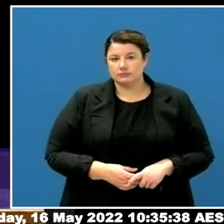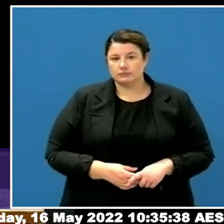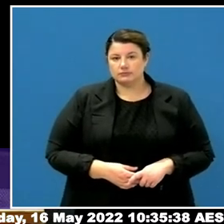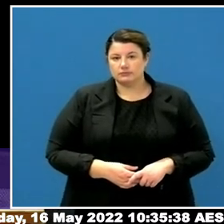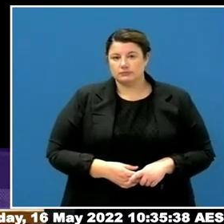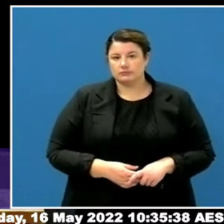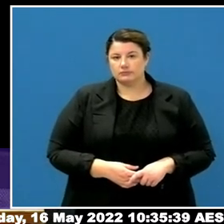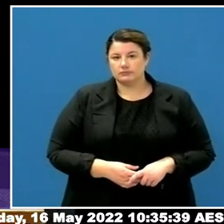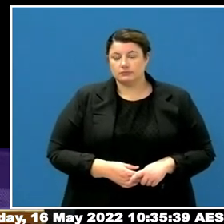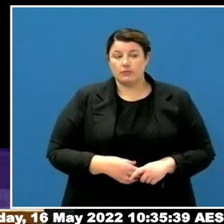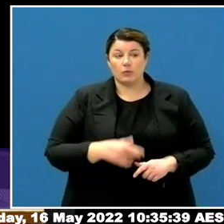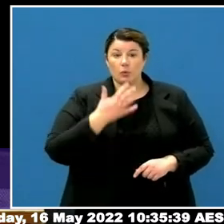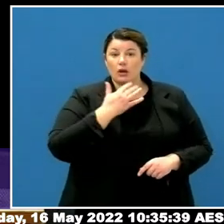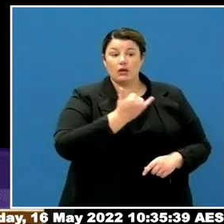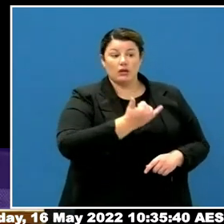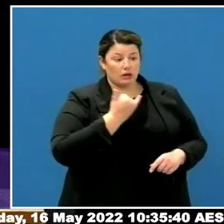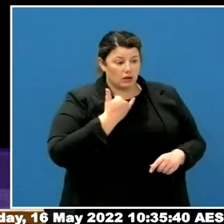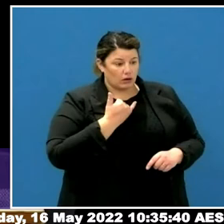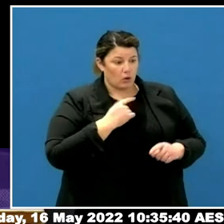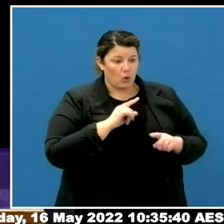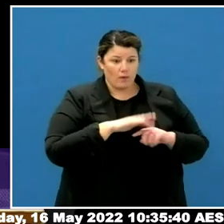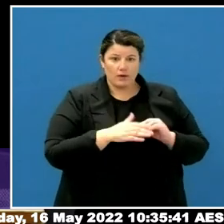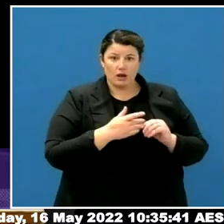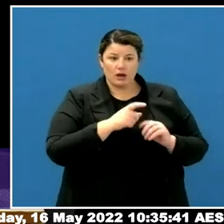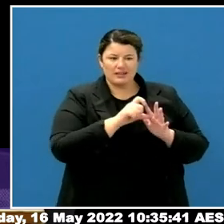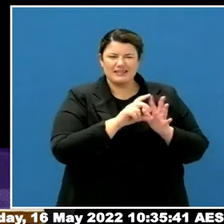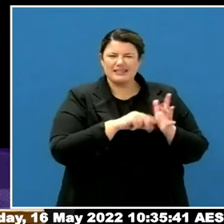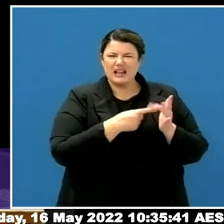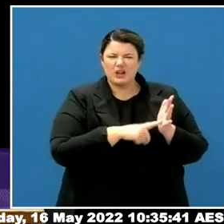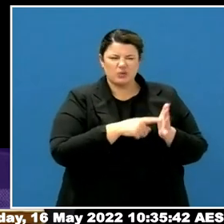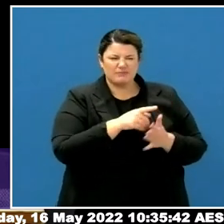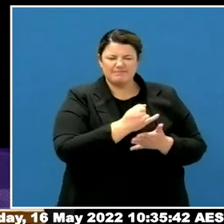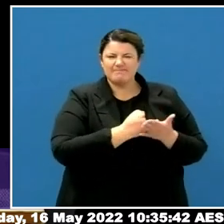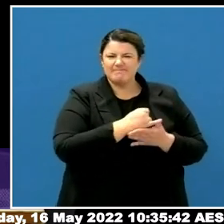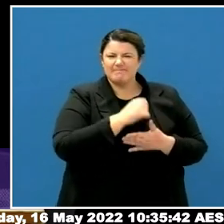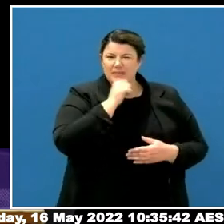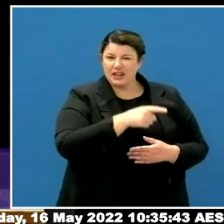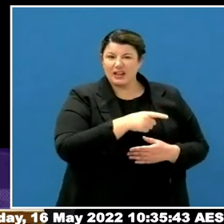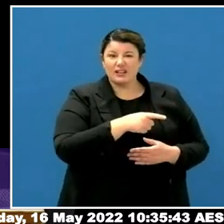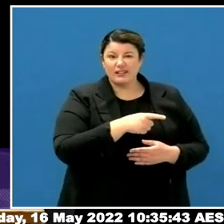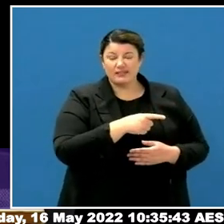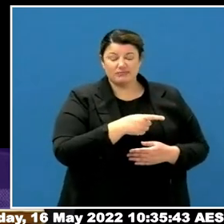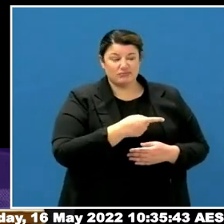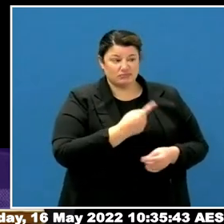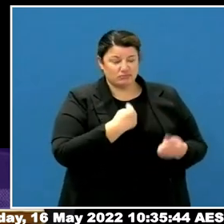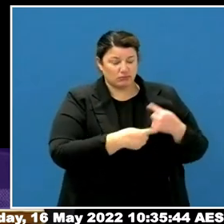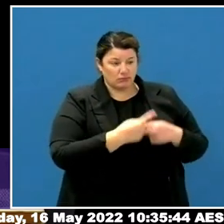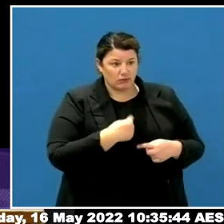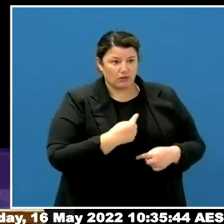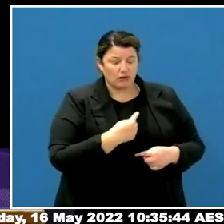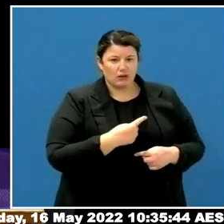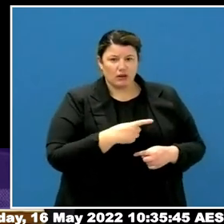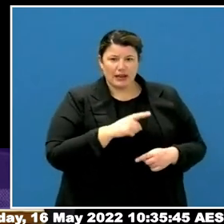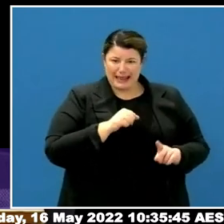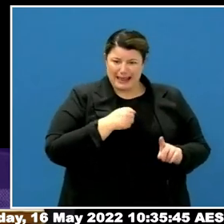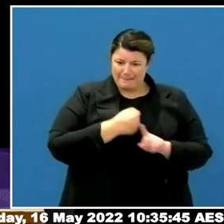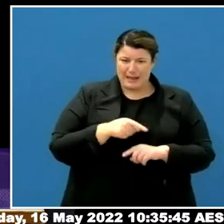Daniel Nuumaalii. She will talk about the impact of the abuse on Jason and his whole